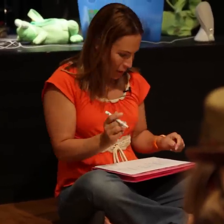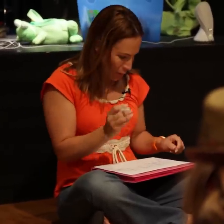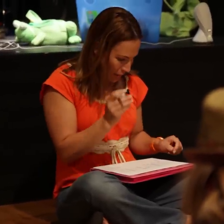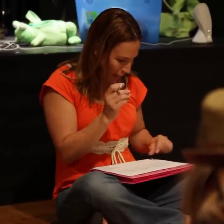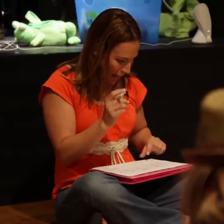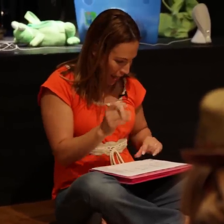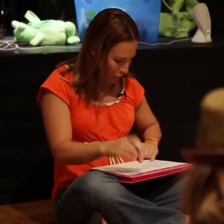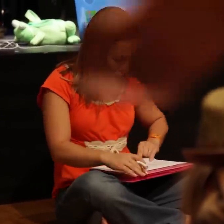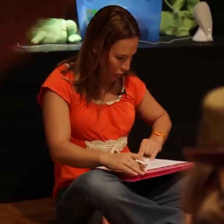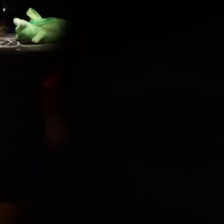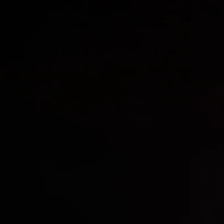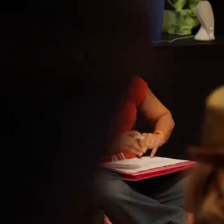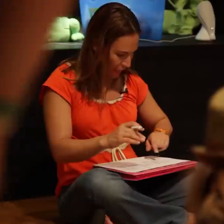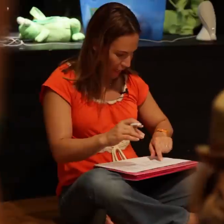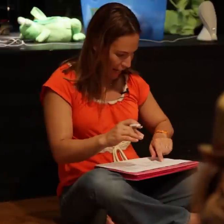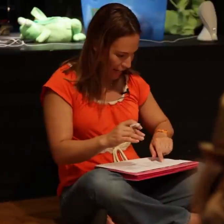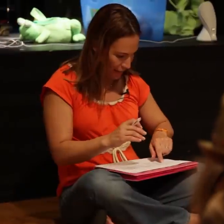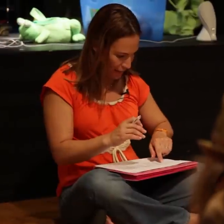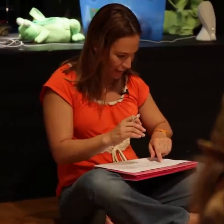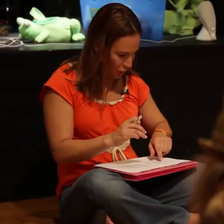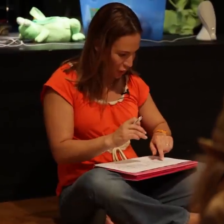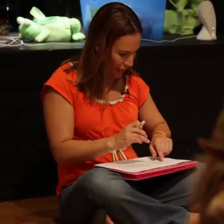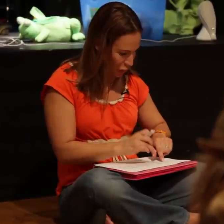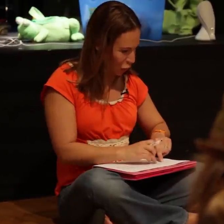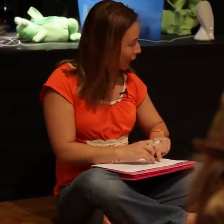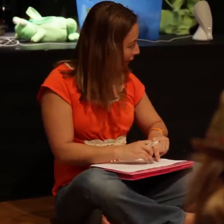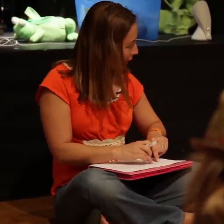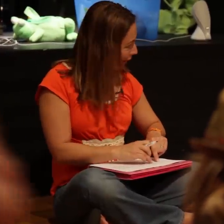We have Shaylee, Shirley. Yes.